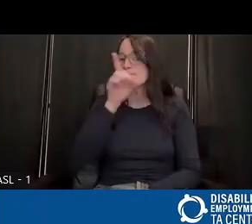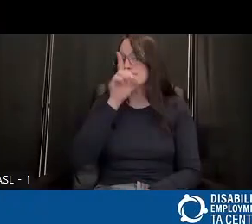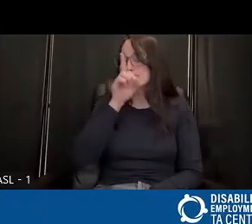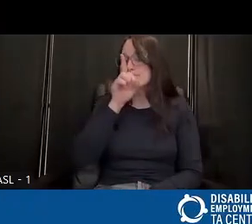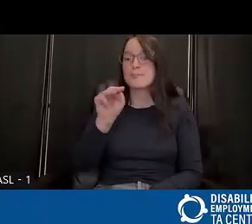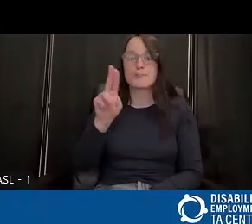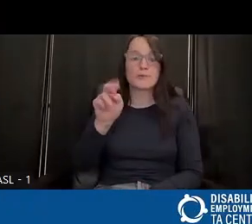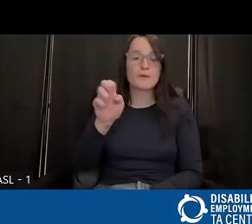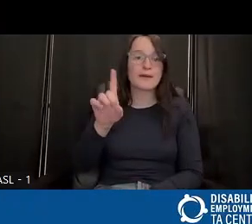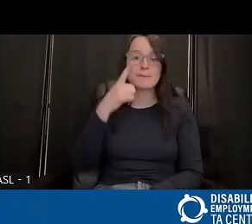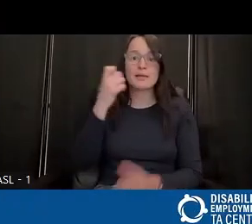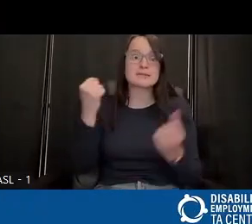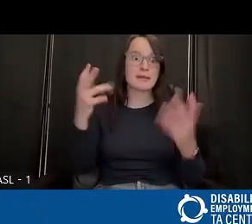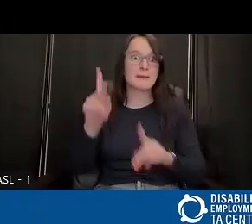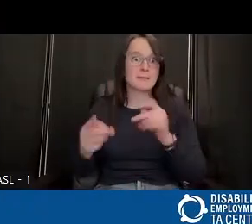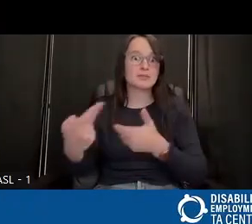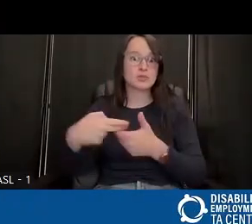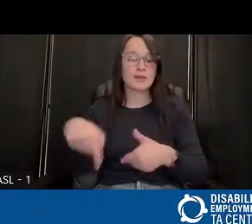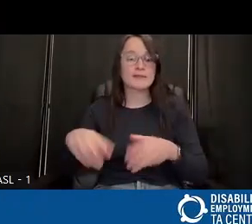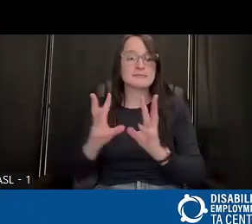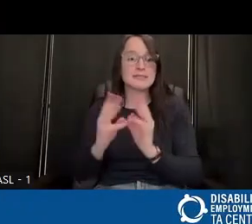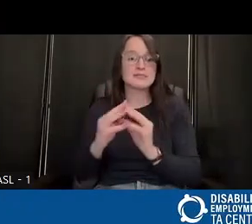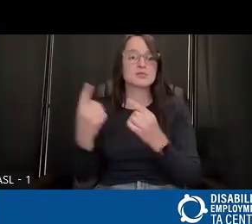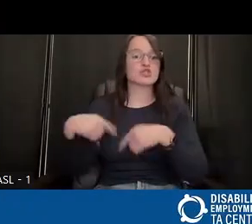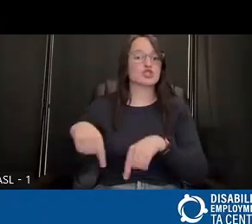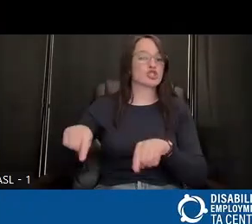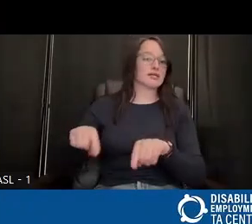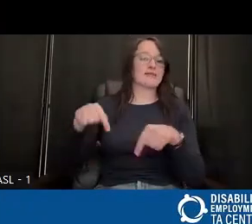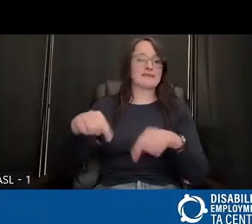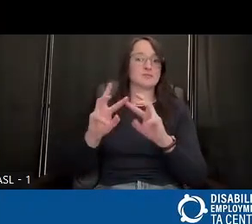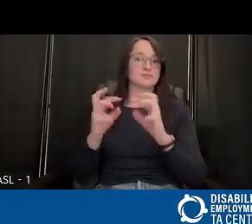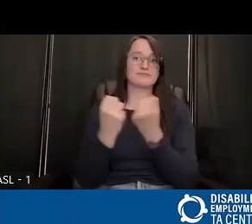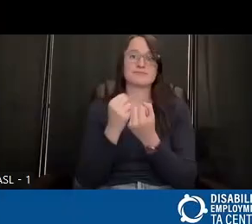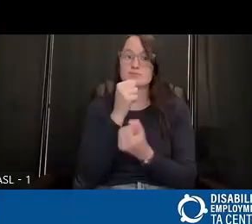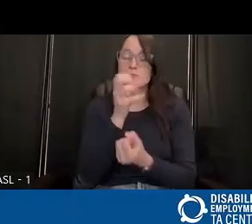so you won't be able to uh speak verbally during today's event. Um, we do have American